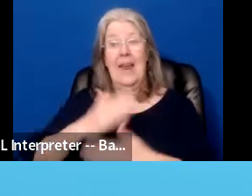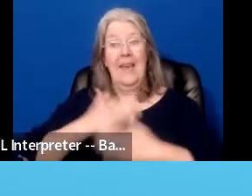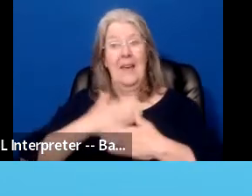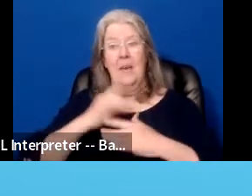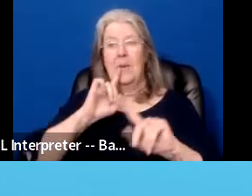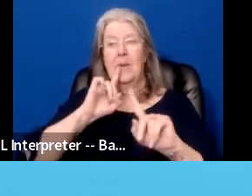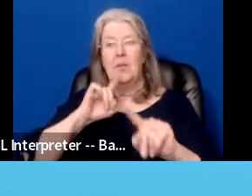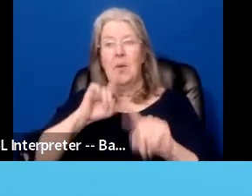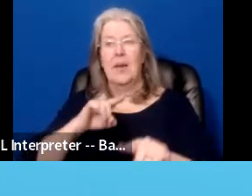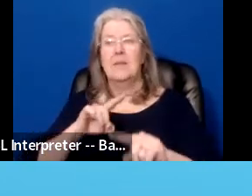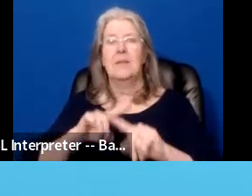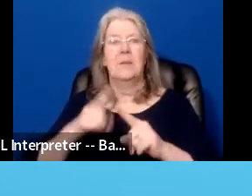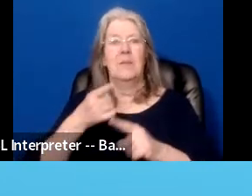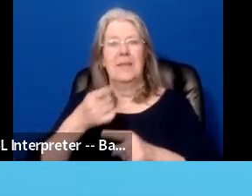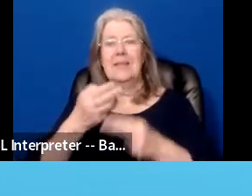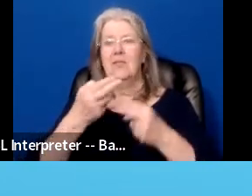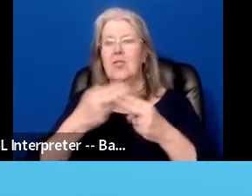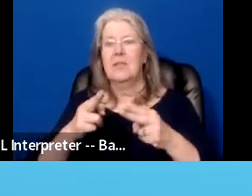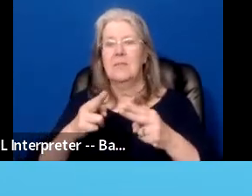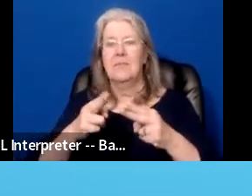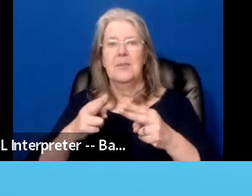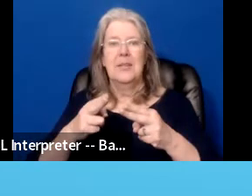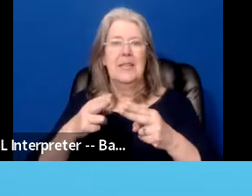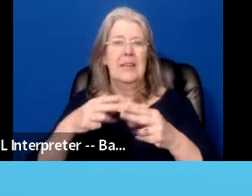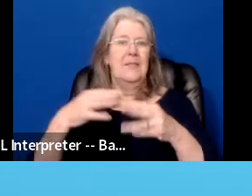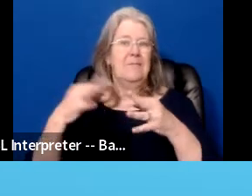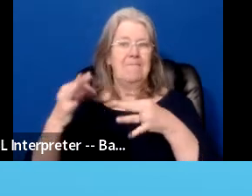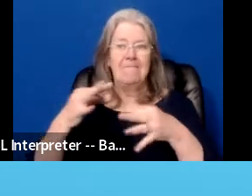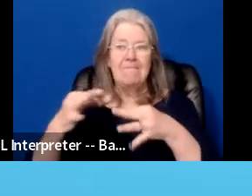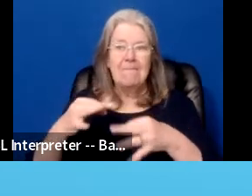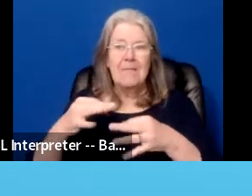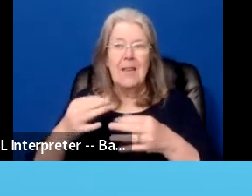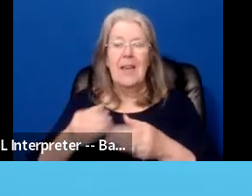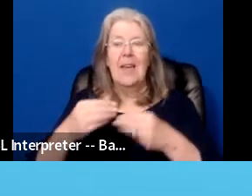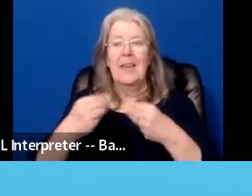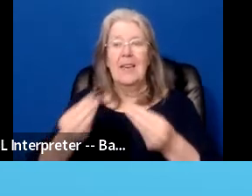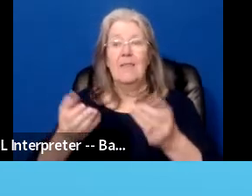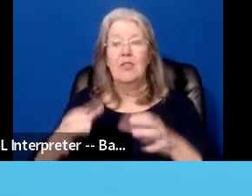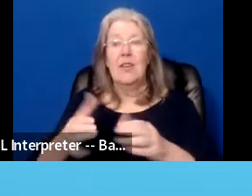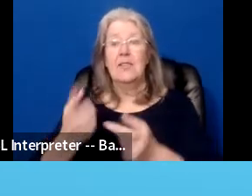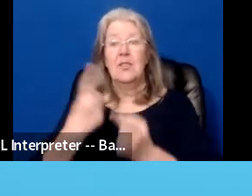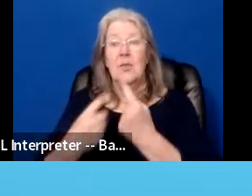you a brief overview and let you ask questions. So Matt if you want to help me with some questions